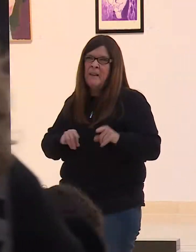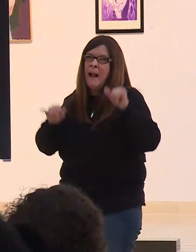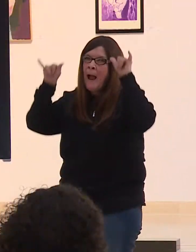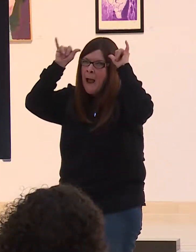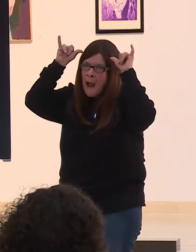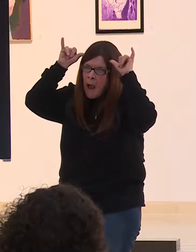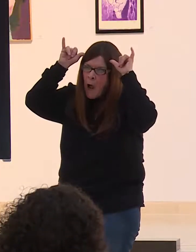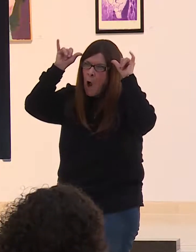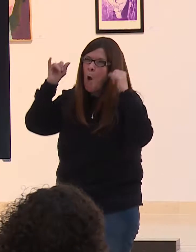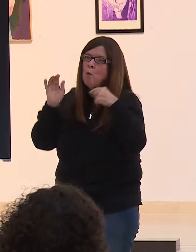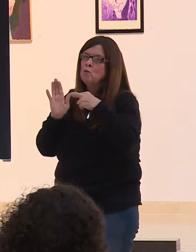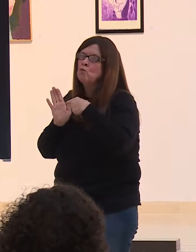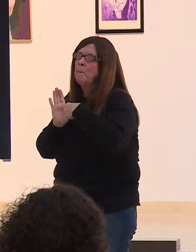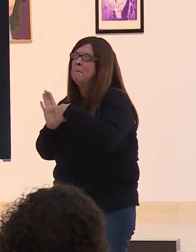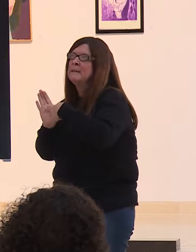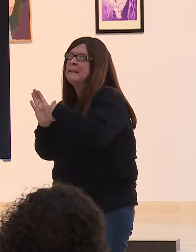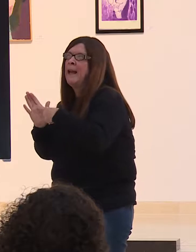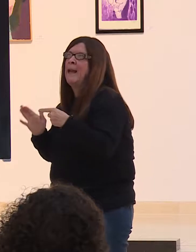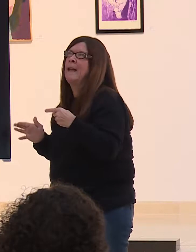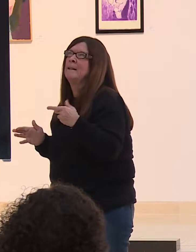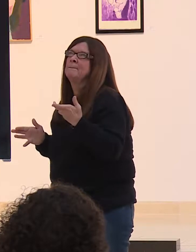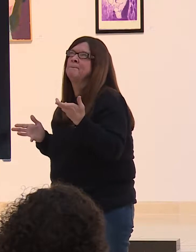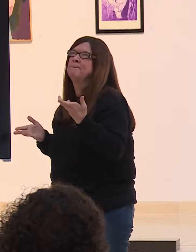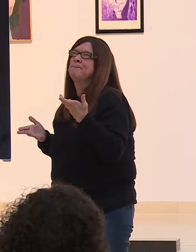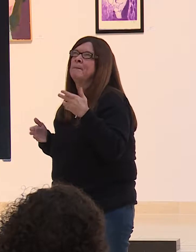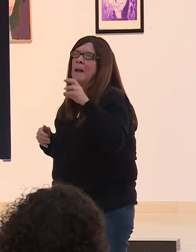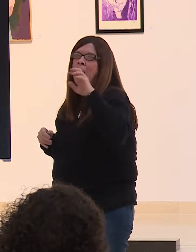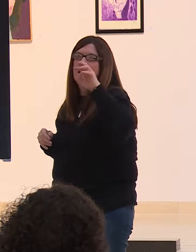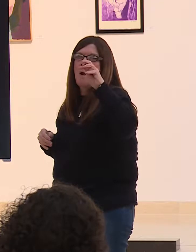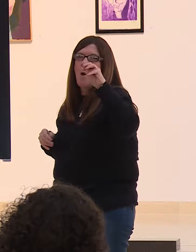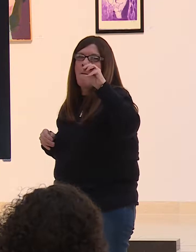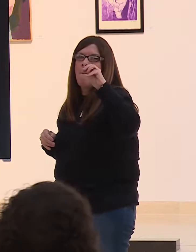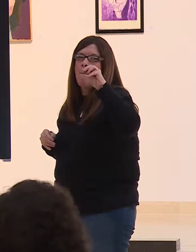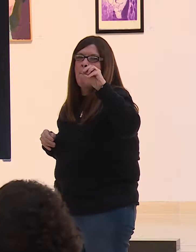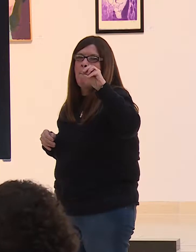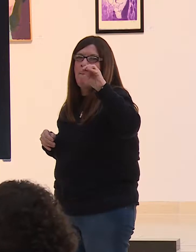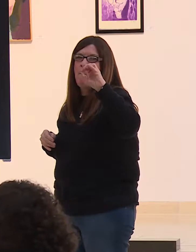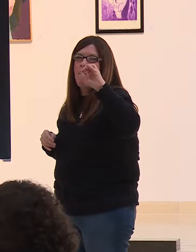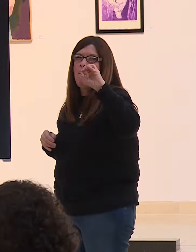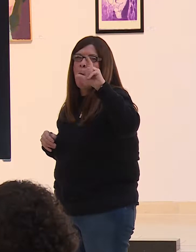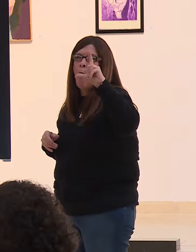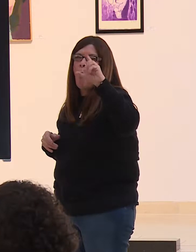That's another example. A cow can represent...